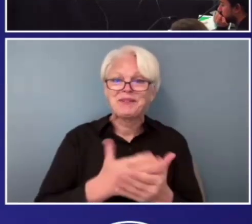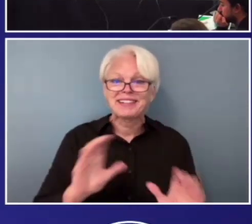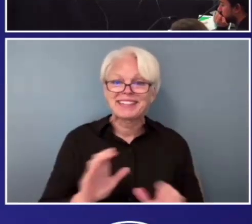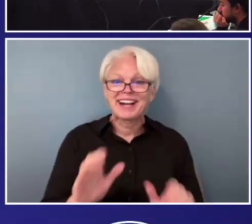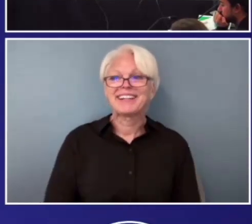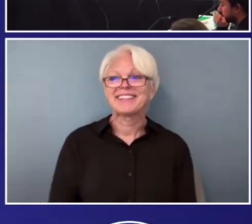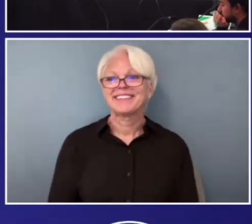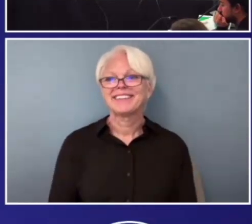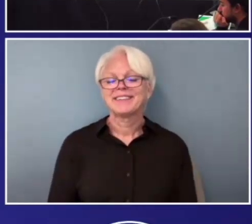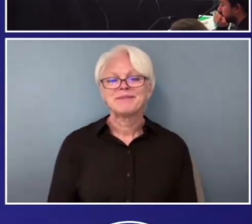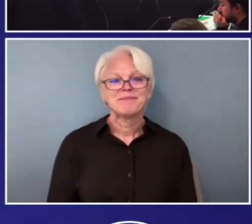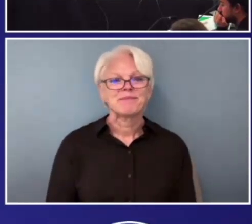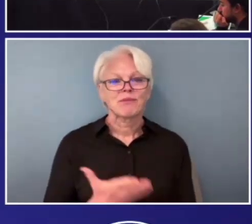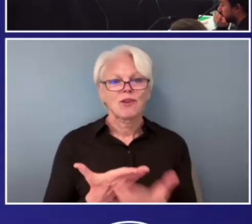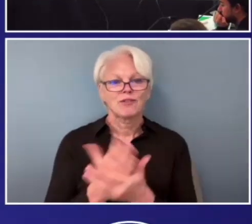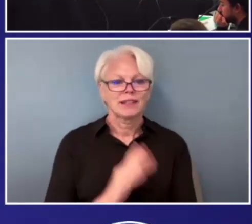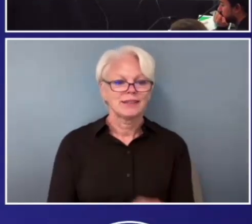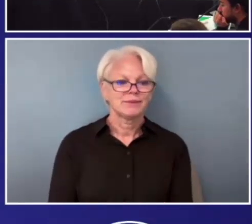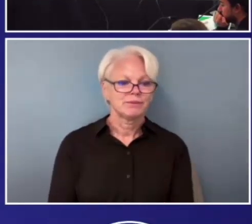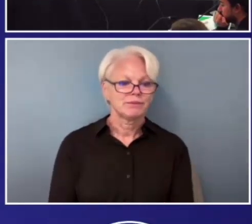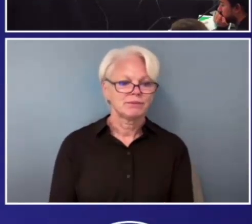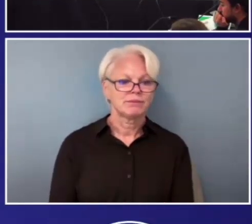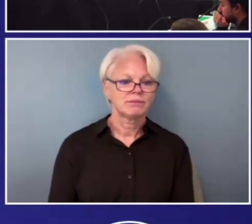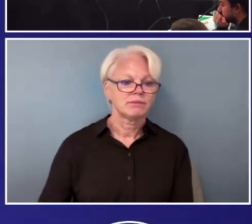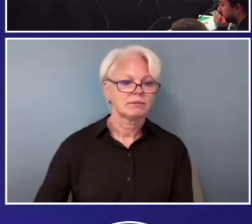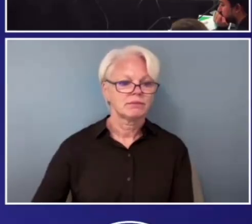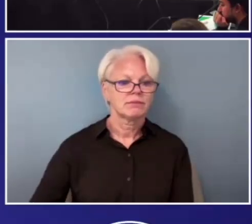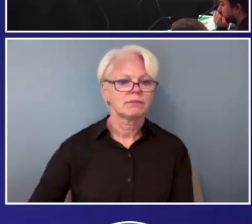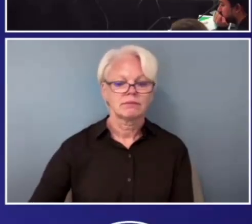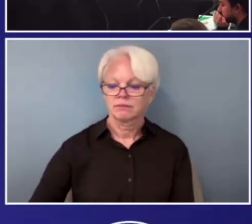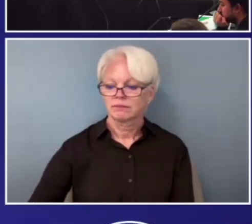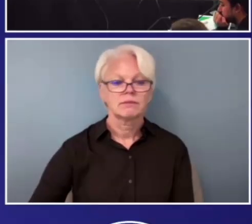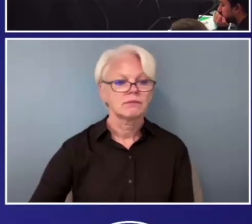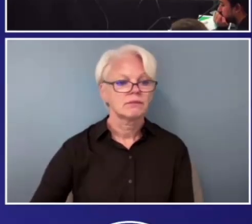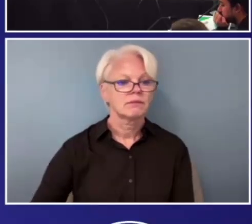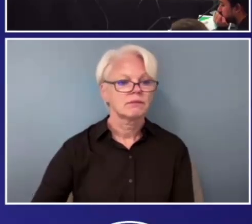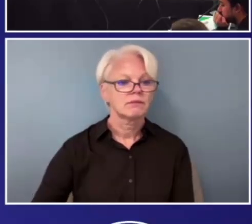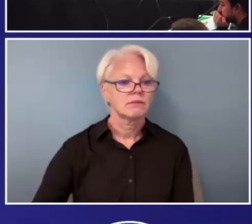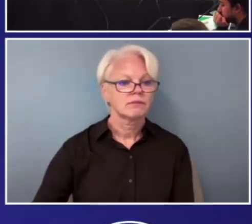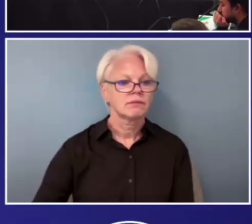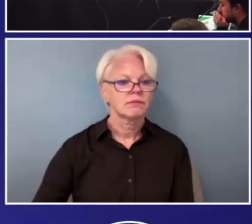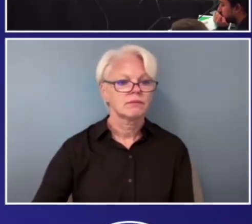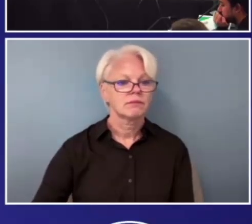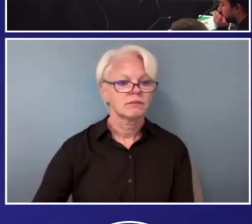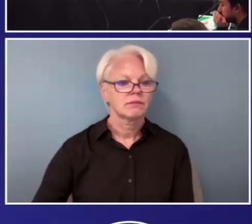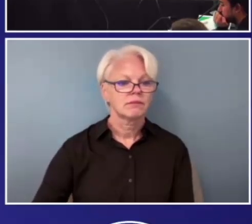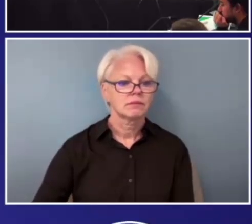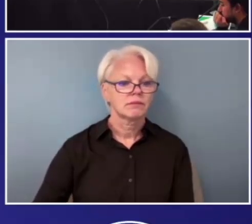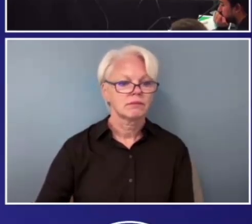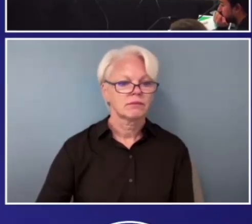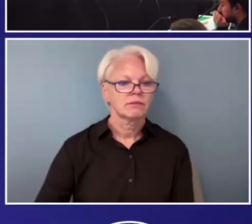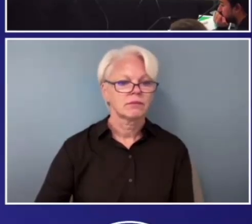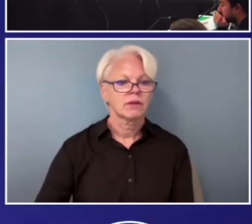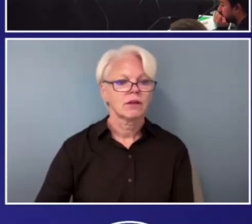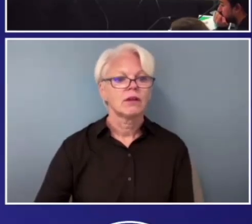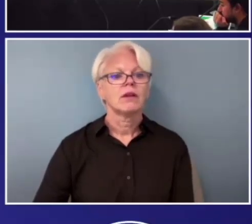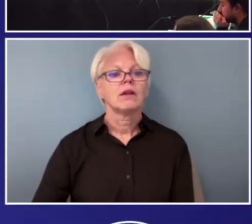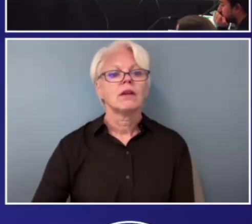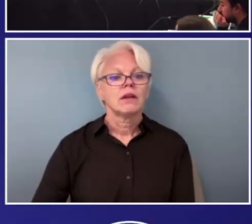Alright. If we could turn our attention to